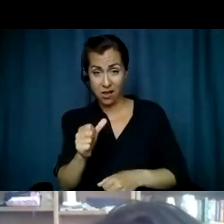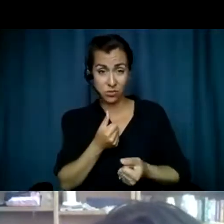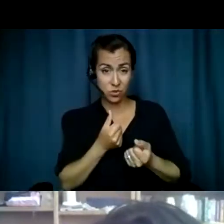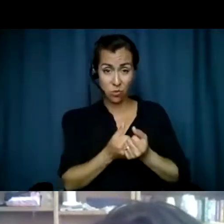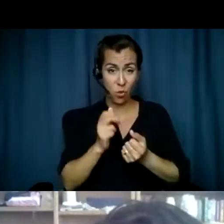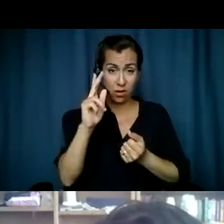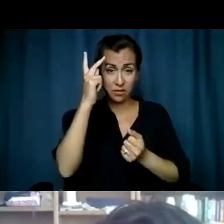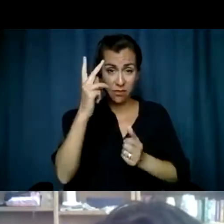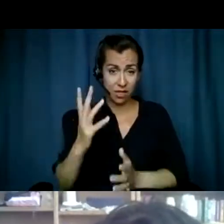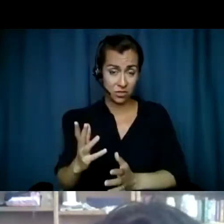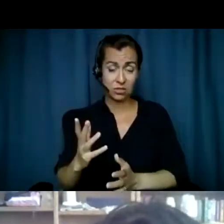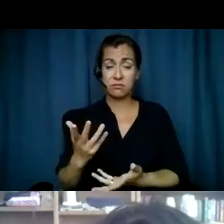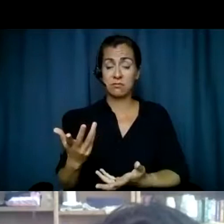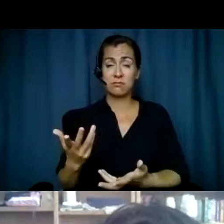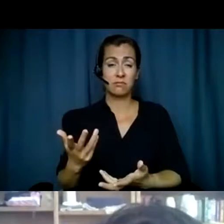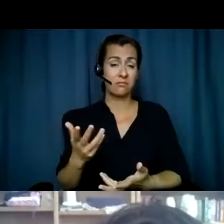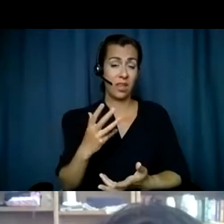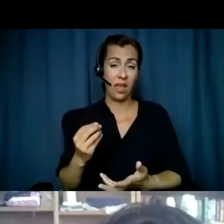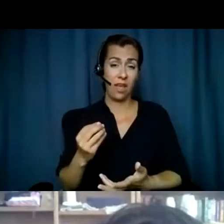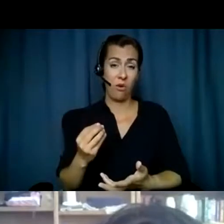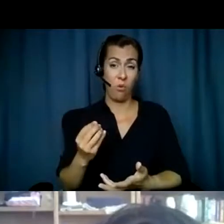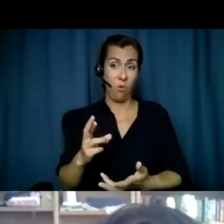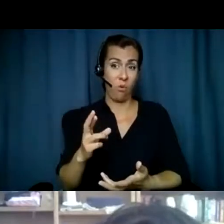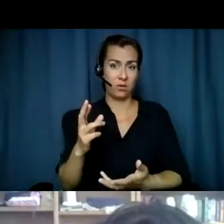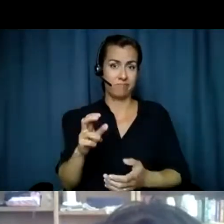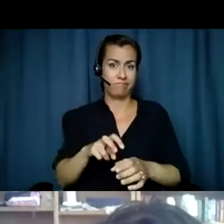nationally can help call attention to other groups,